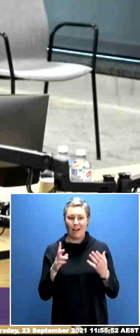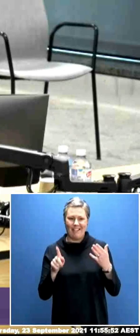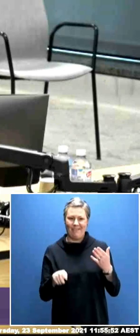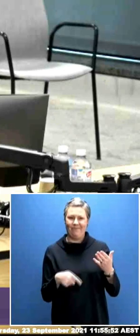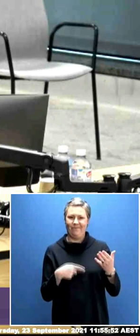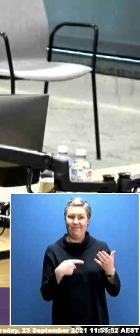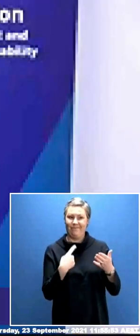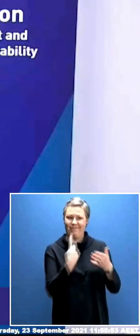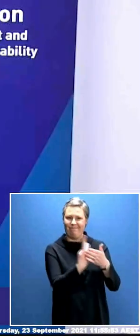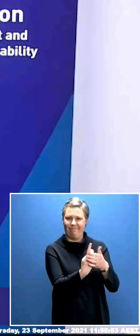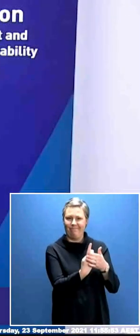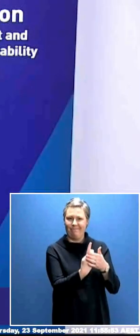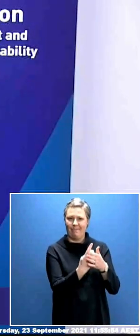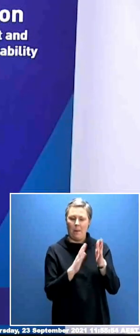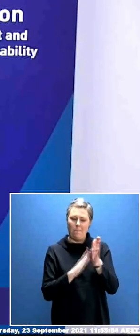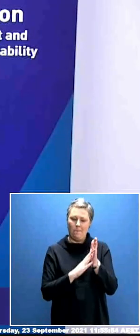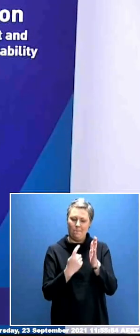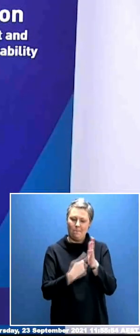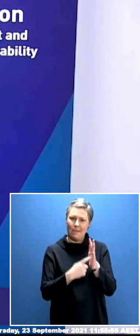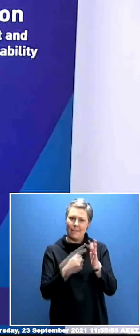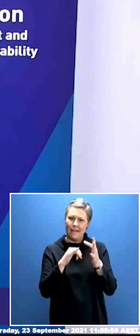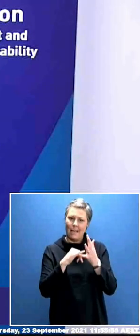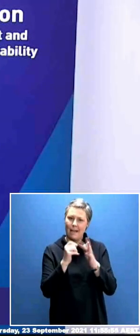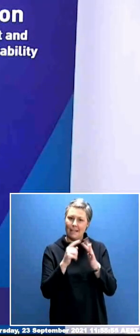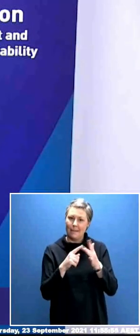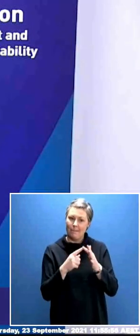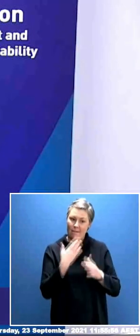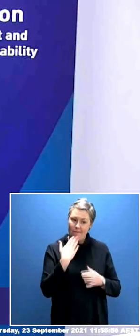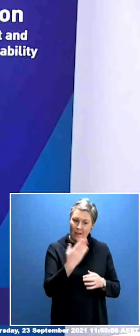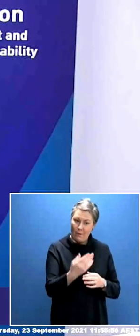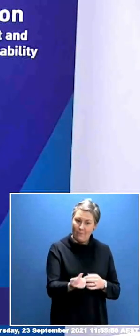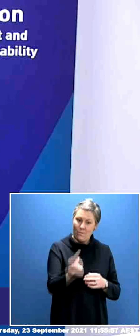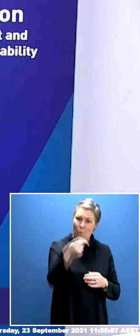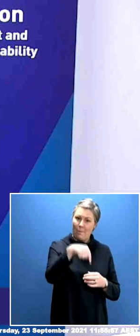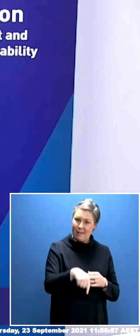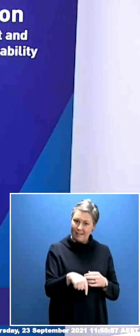Mr Espie, thank you very much for coming to the Royal Commission, at least notionally in order to give evidence.